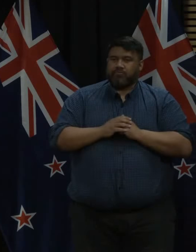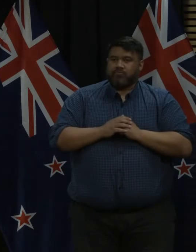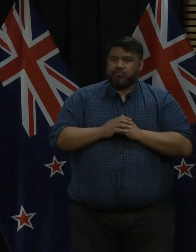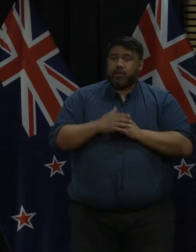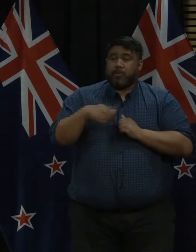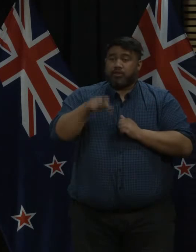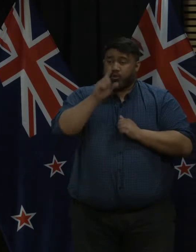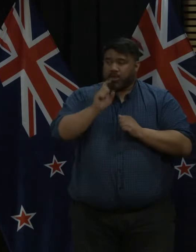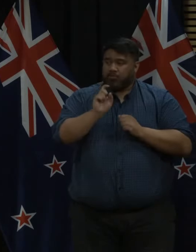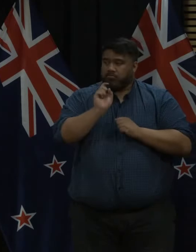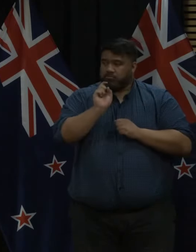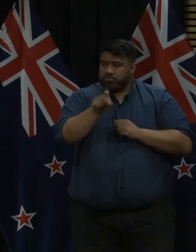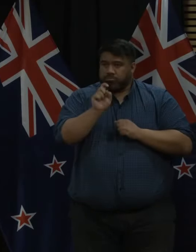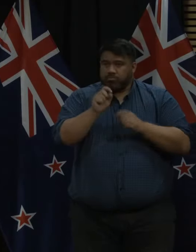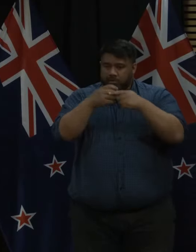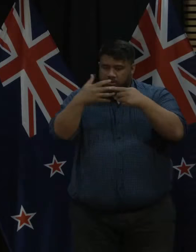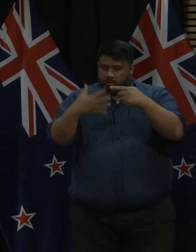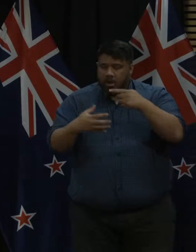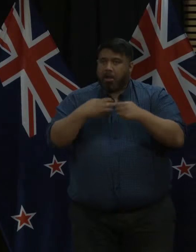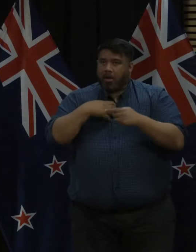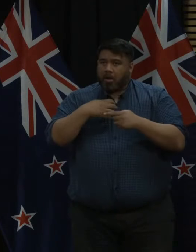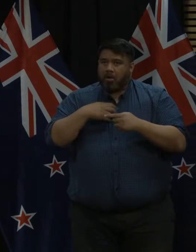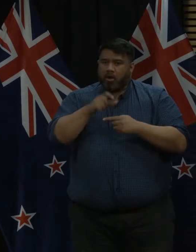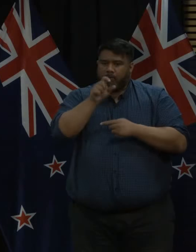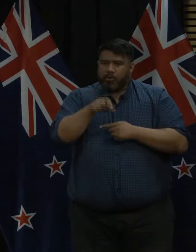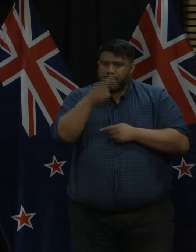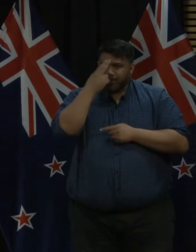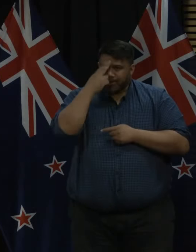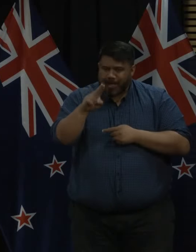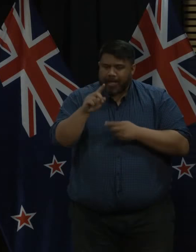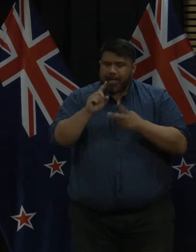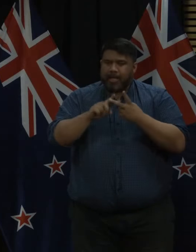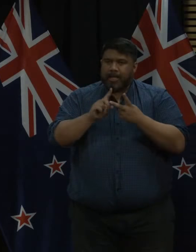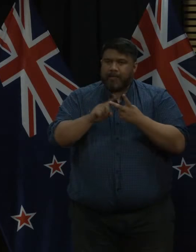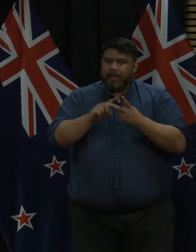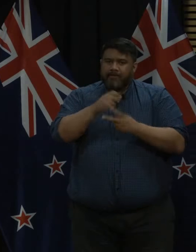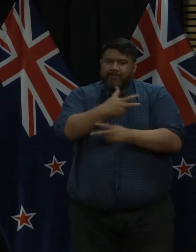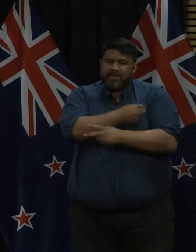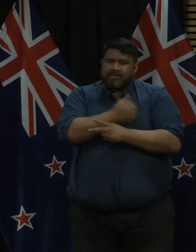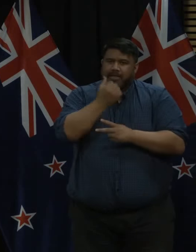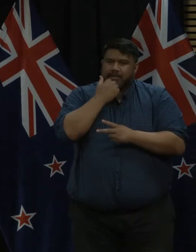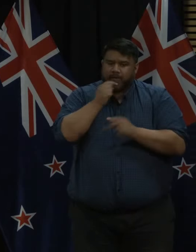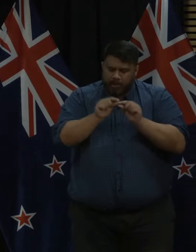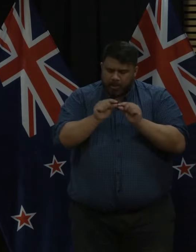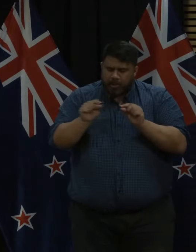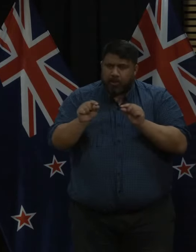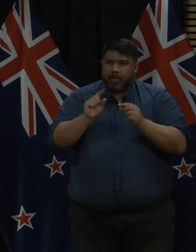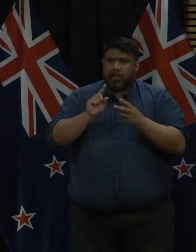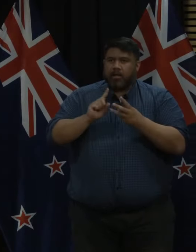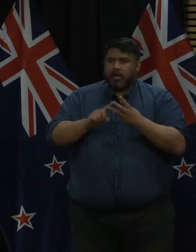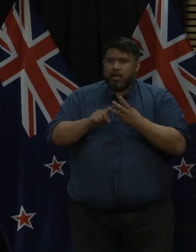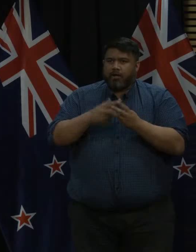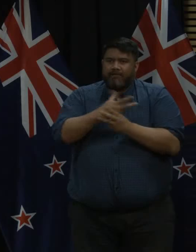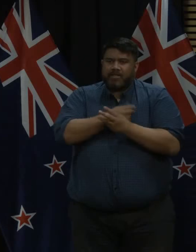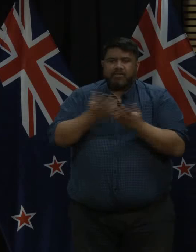has one vaccination and they have the opportunity to look at